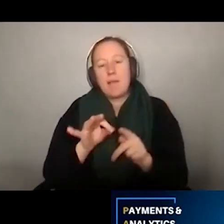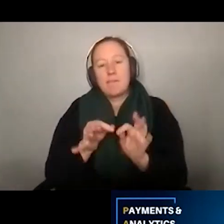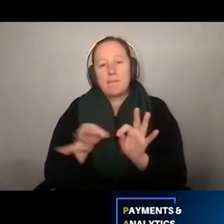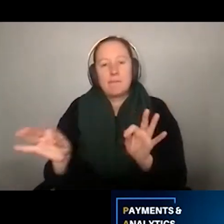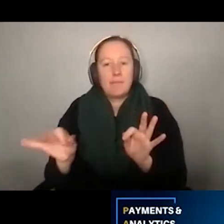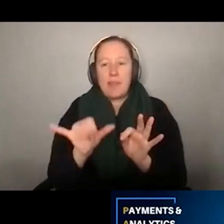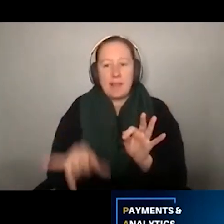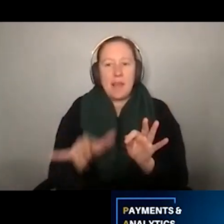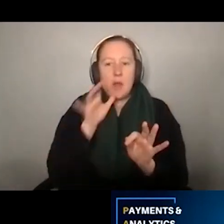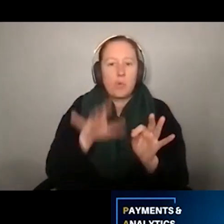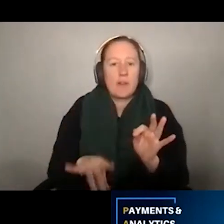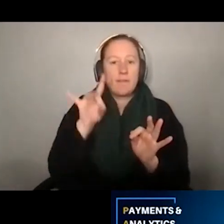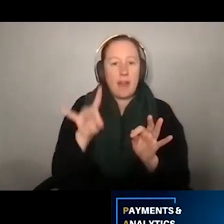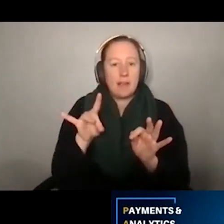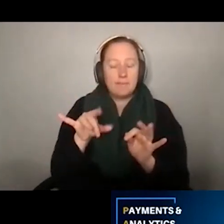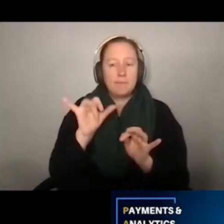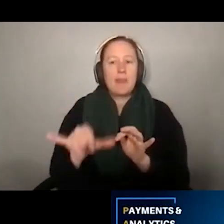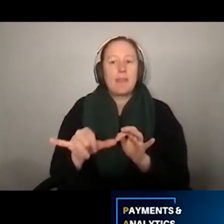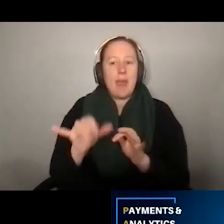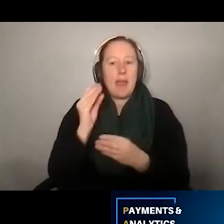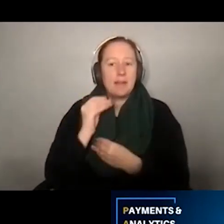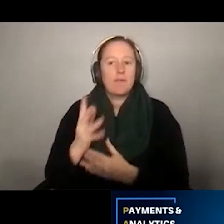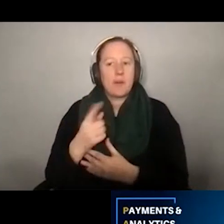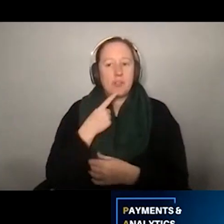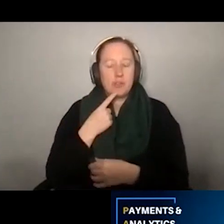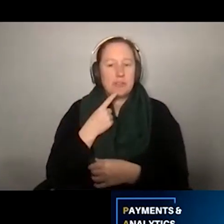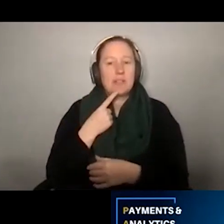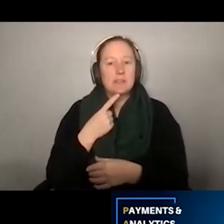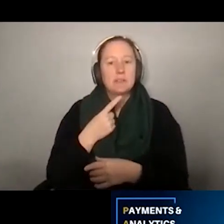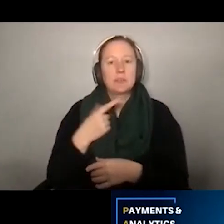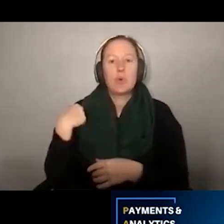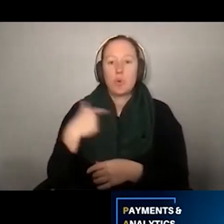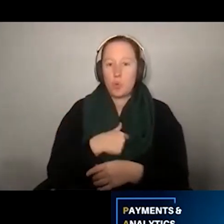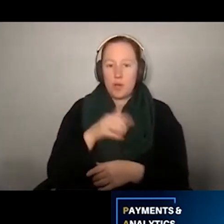In that guidance, it does indicate that we will be operating